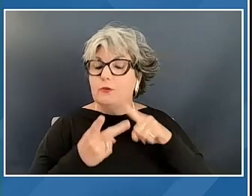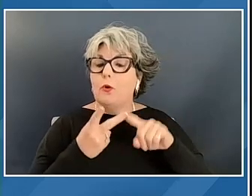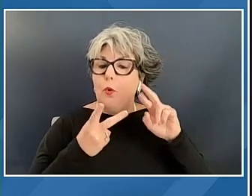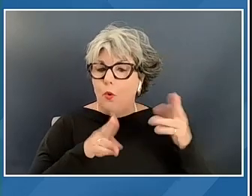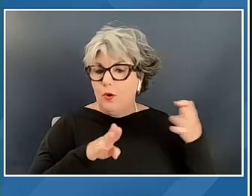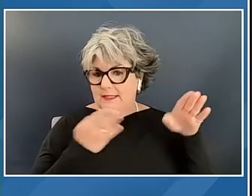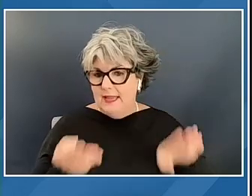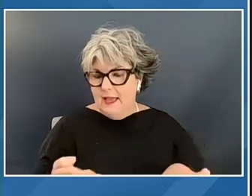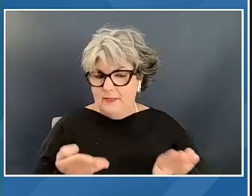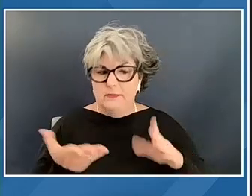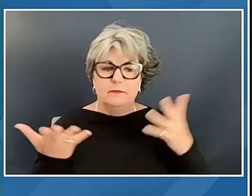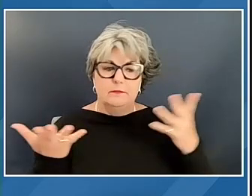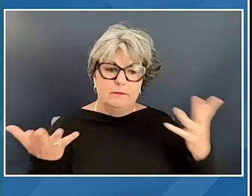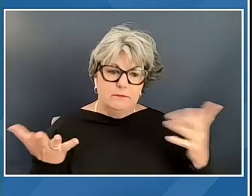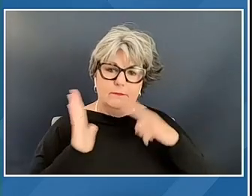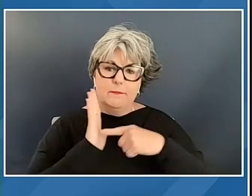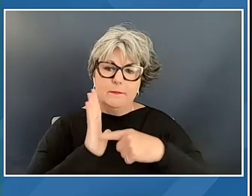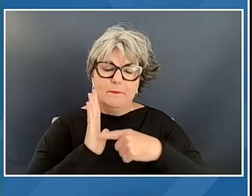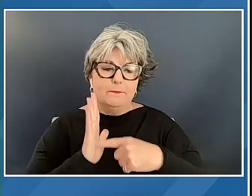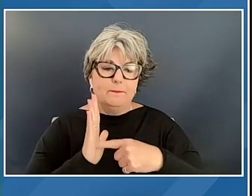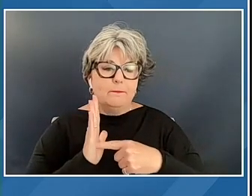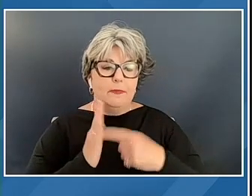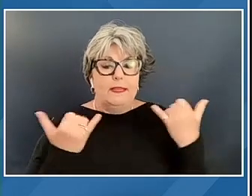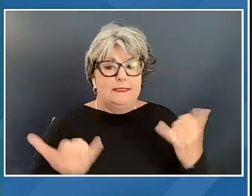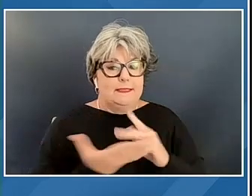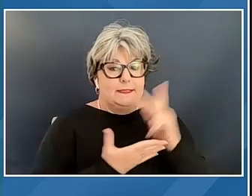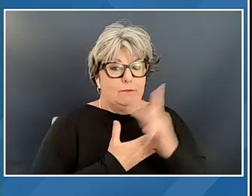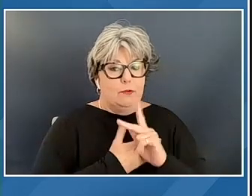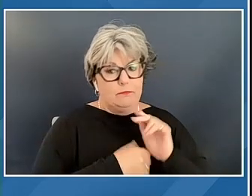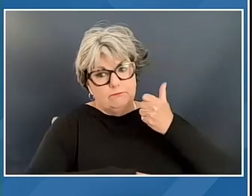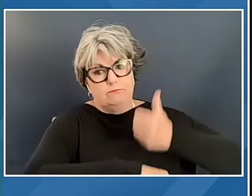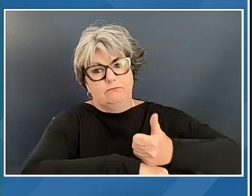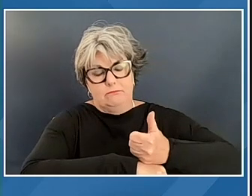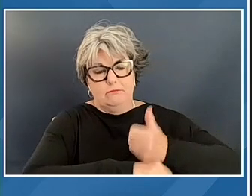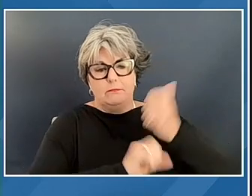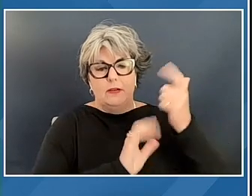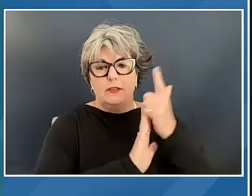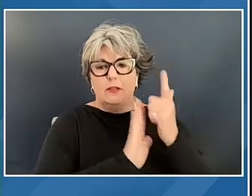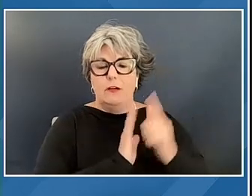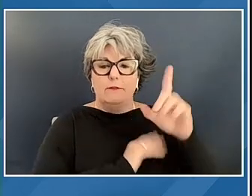Because there's an existing program authorized by statute for disability discharges, we could not create a whole